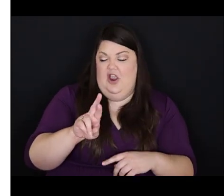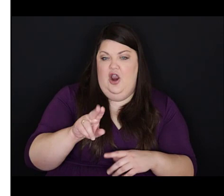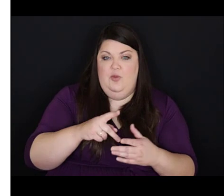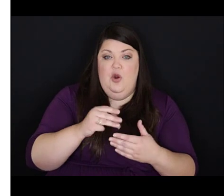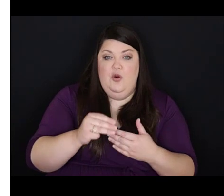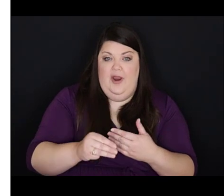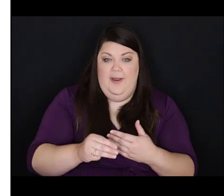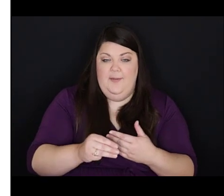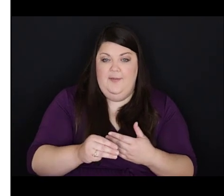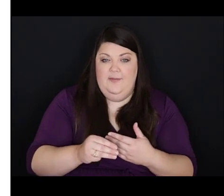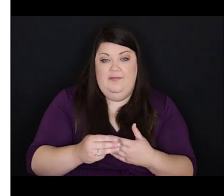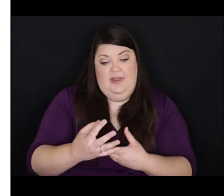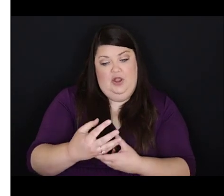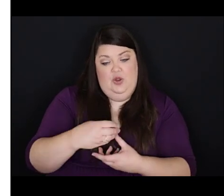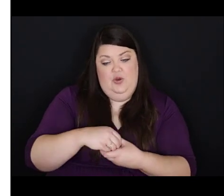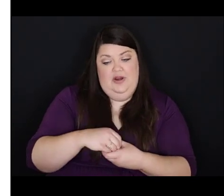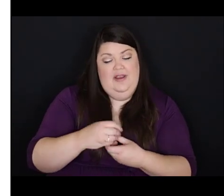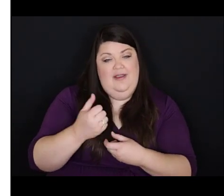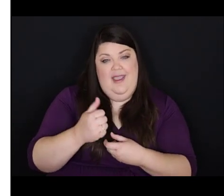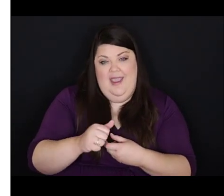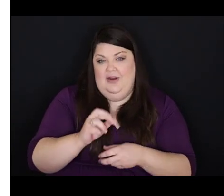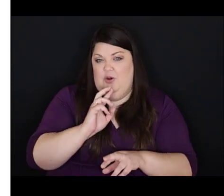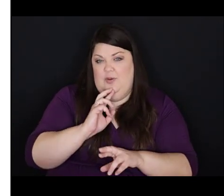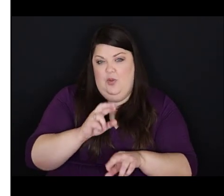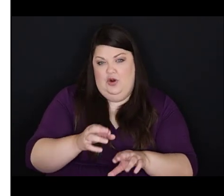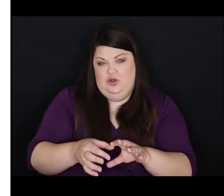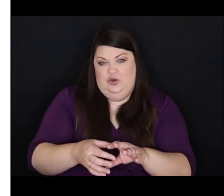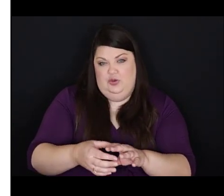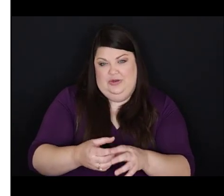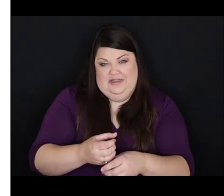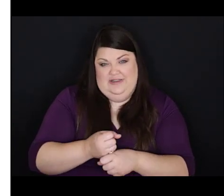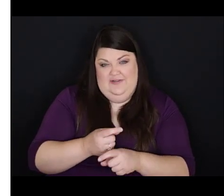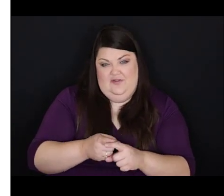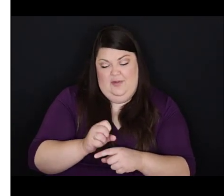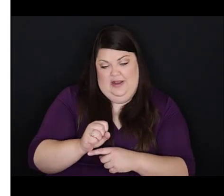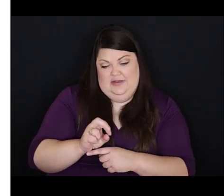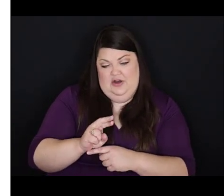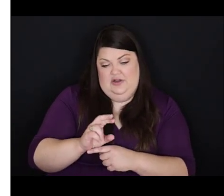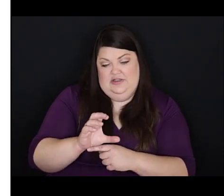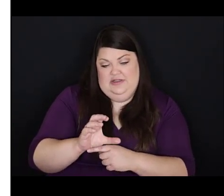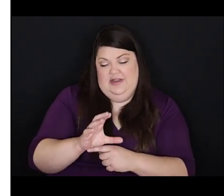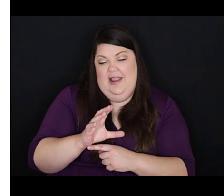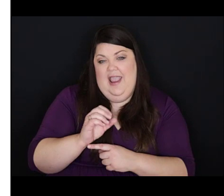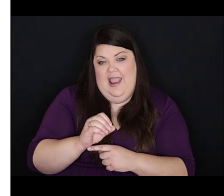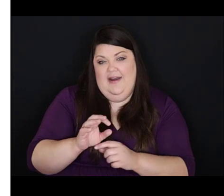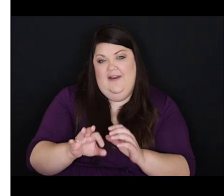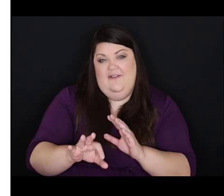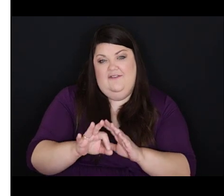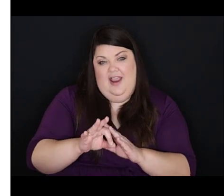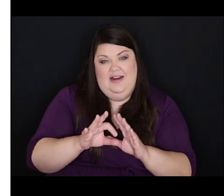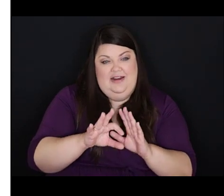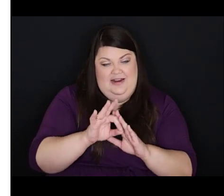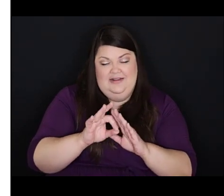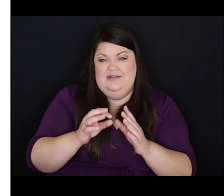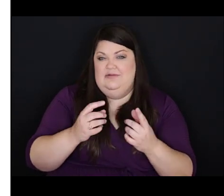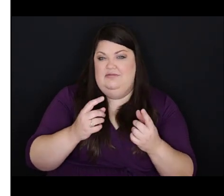including any reports received from the SRC and findings and recommendations from